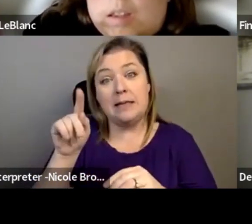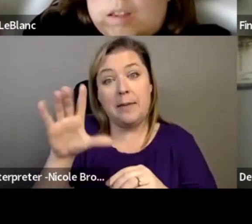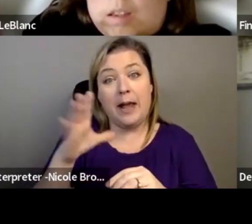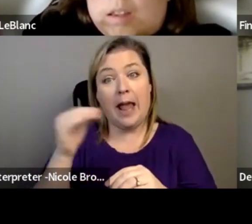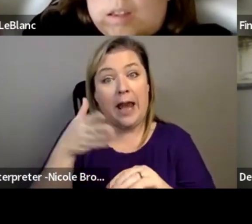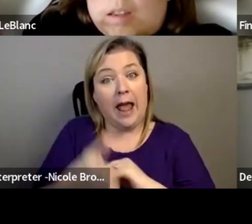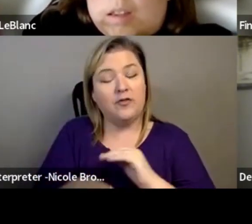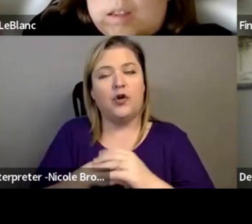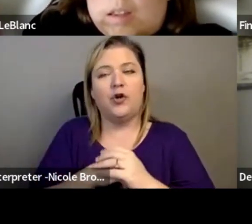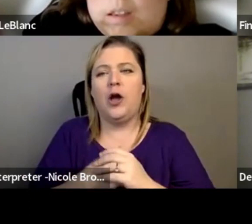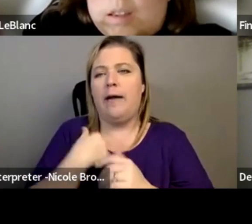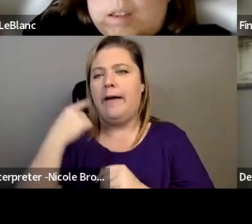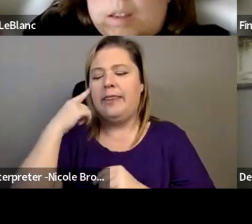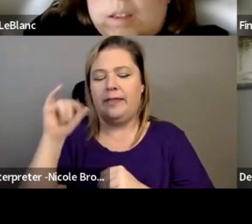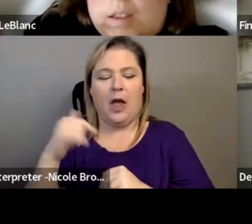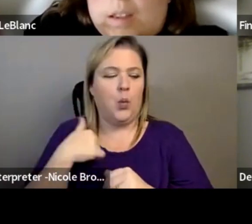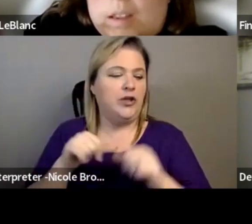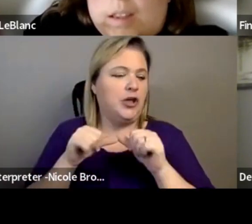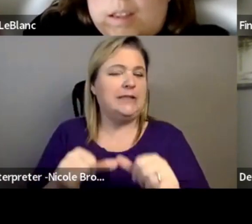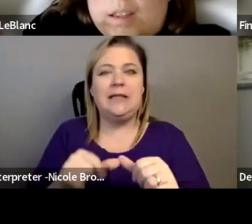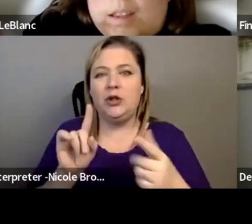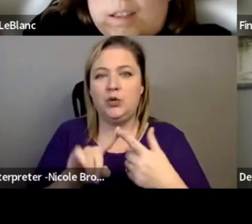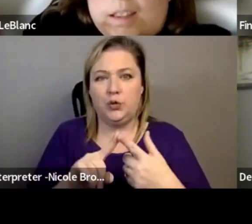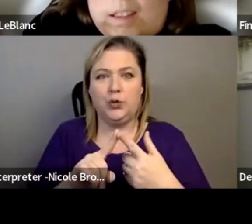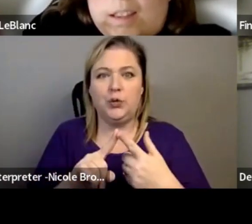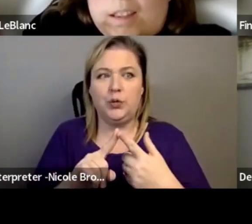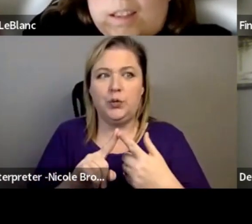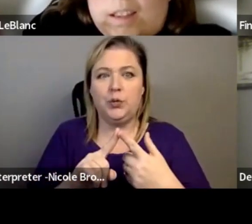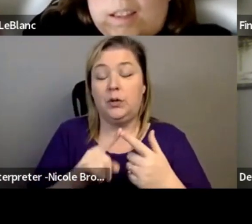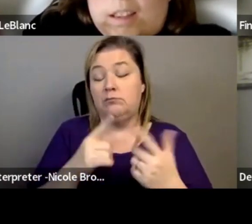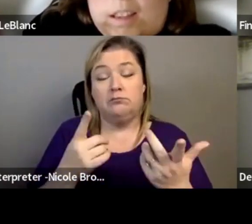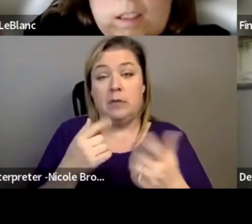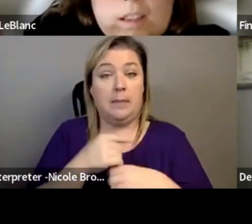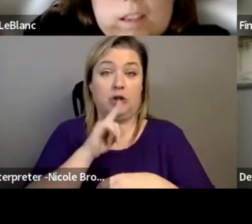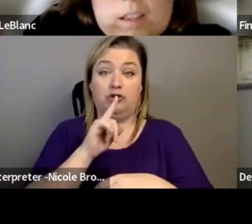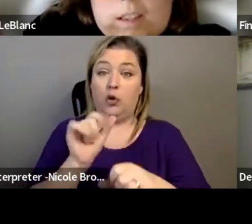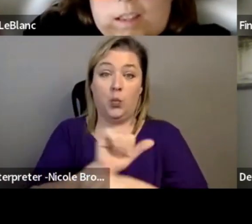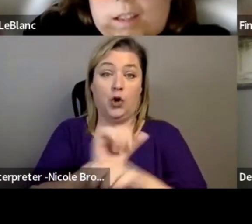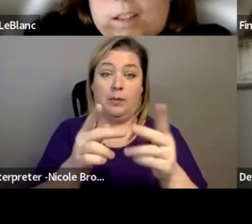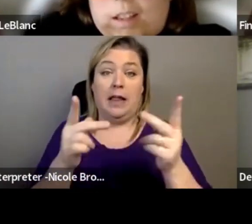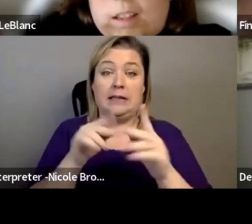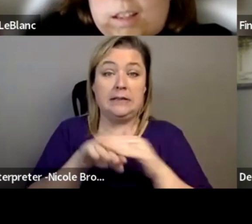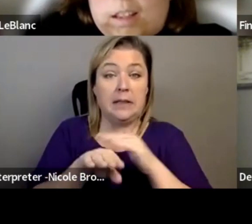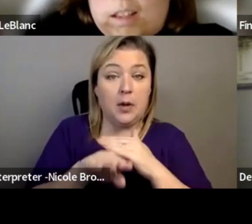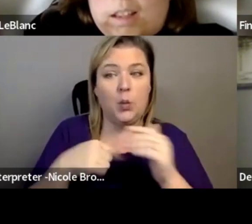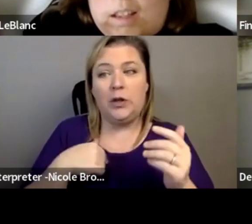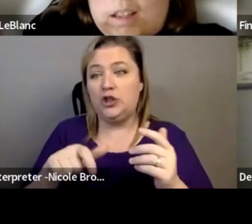think that we should continue to ensure that workplaces are accessible, we shouldn't just throw that out after it's so